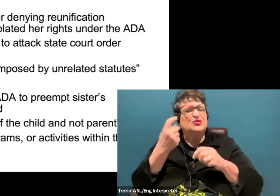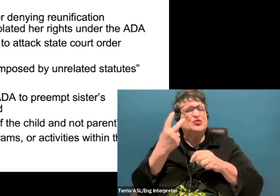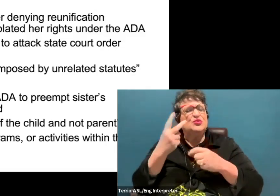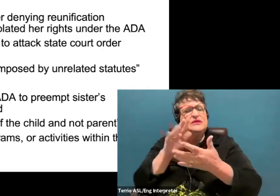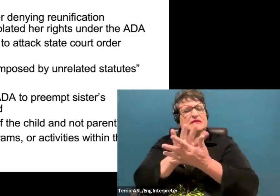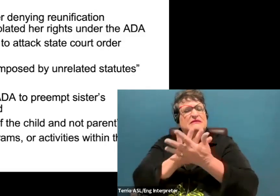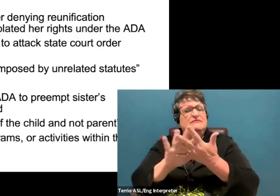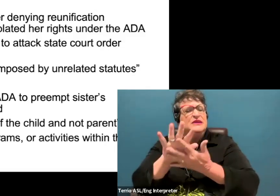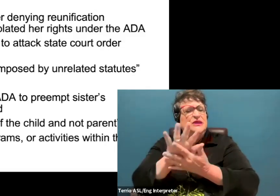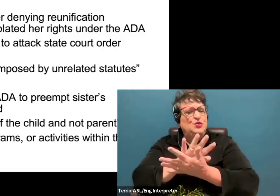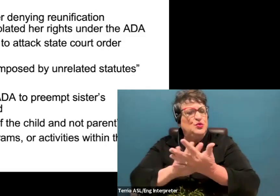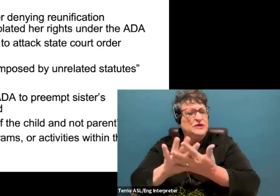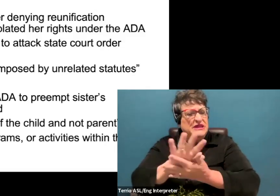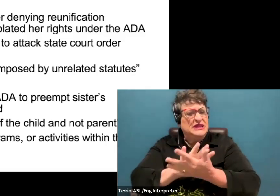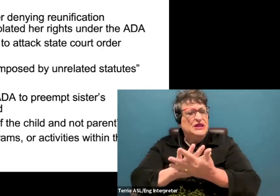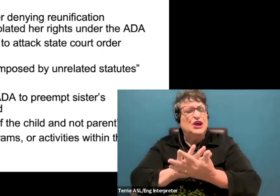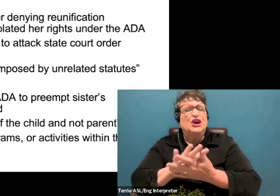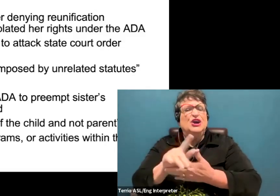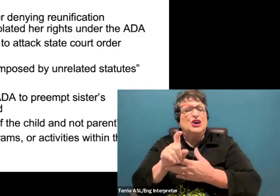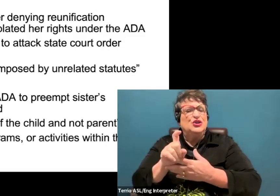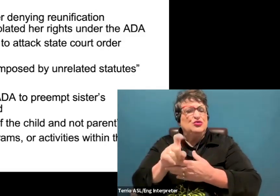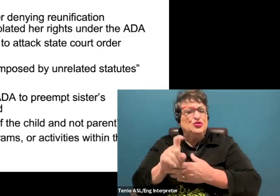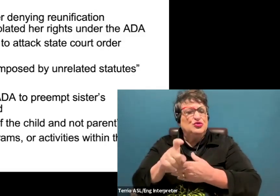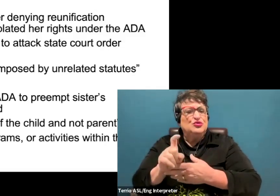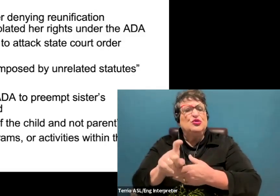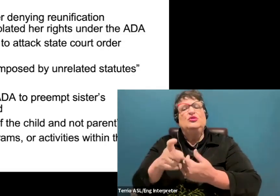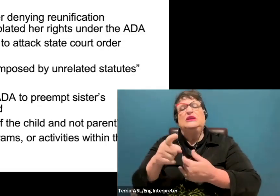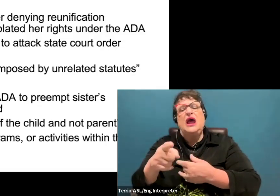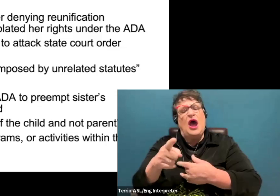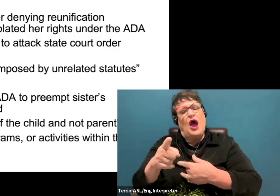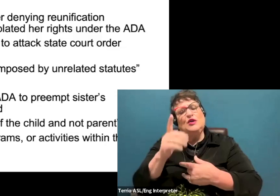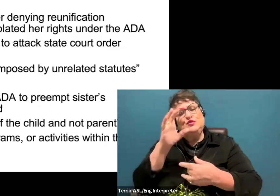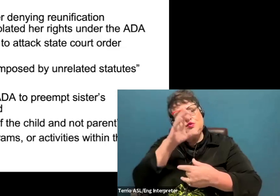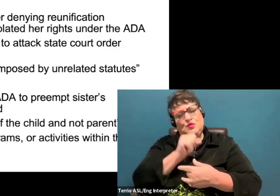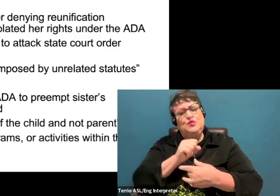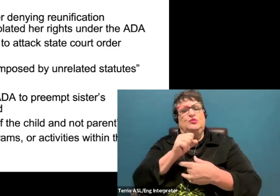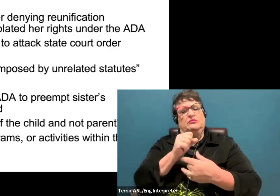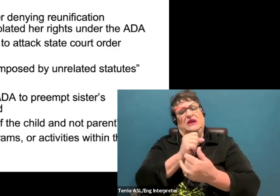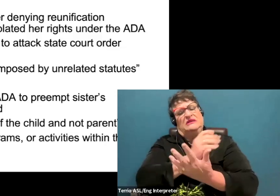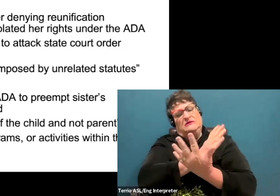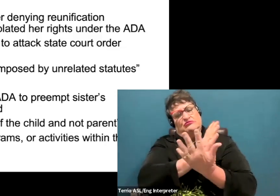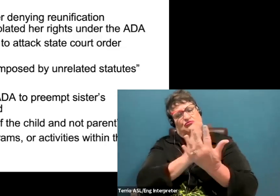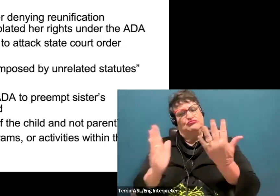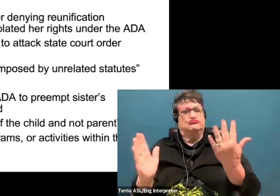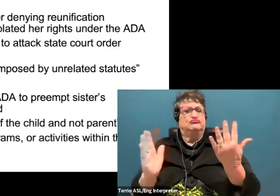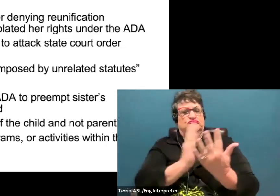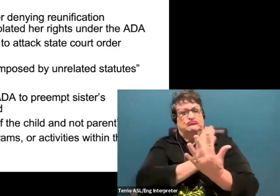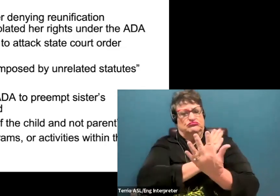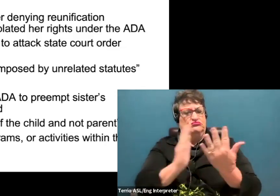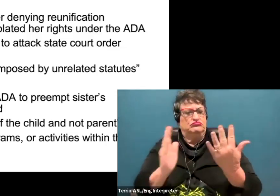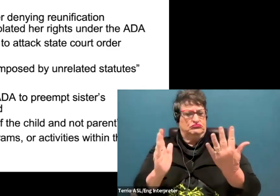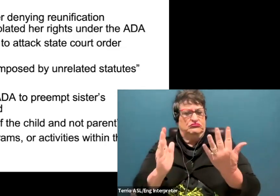you should assume breath. It's meant to touch everything. So instead of looking at that instead of actually looking at the purpose clause,